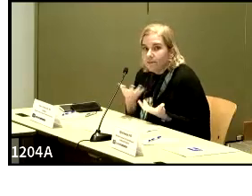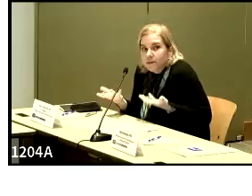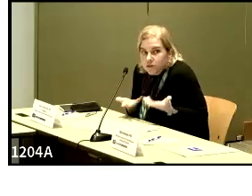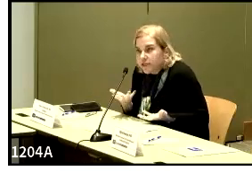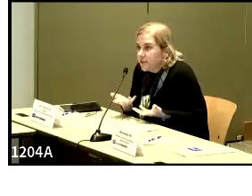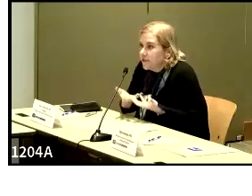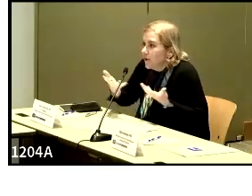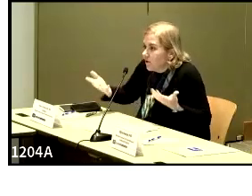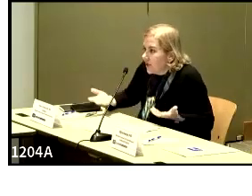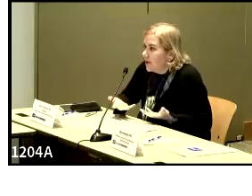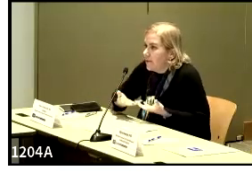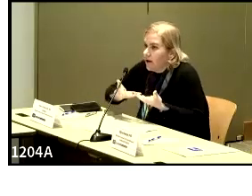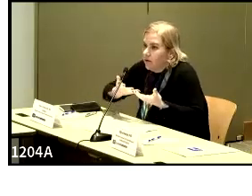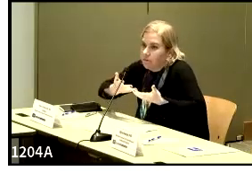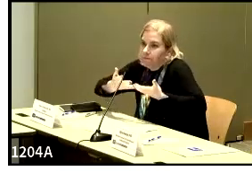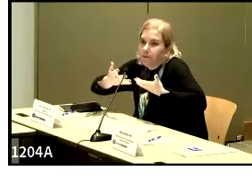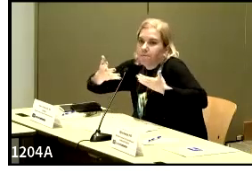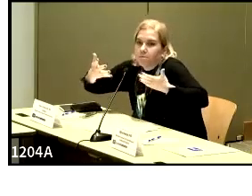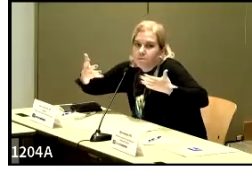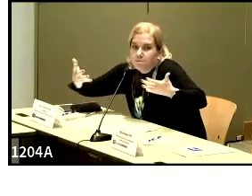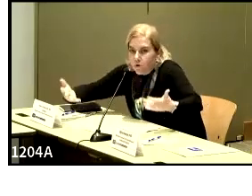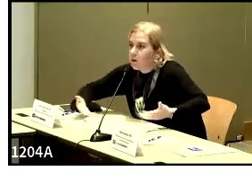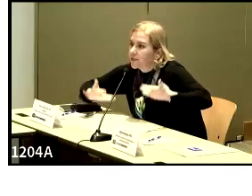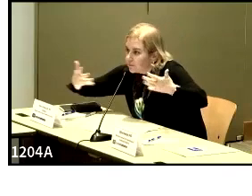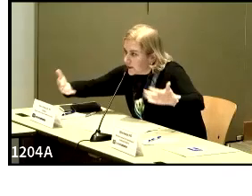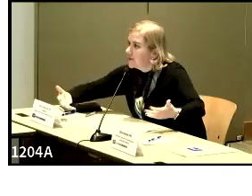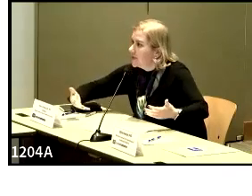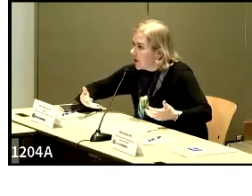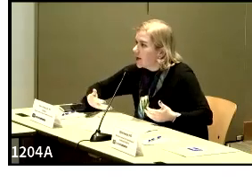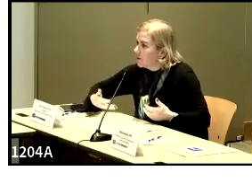You know, I am interested as we are thinking about more explicitly talking